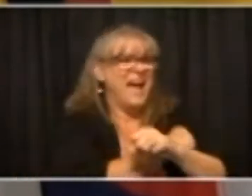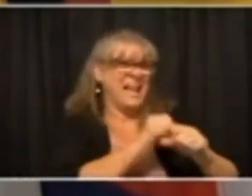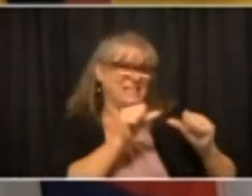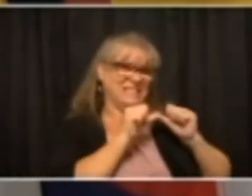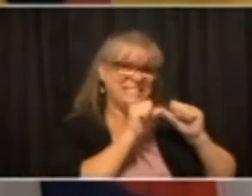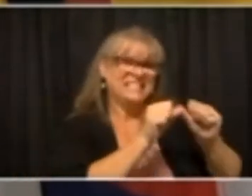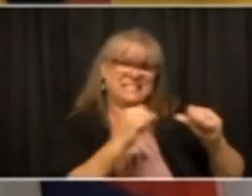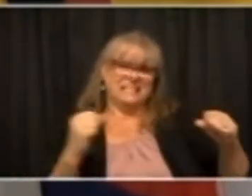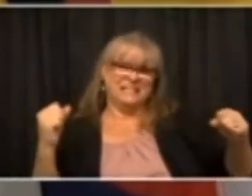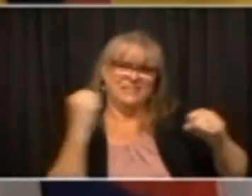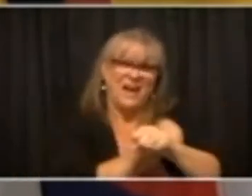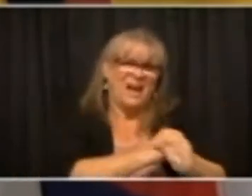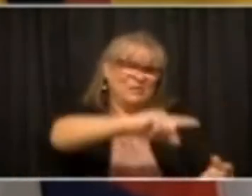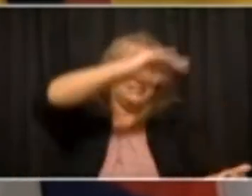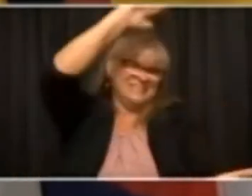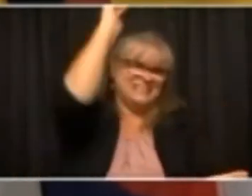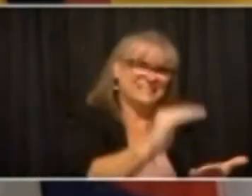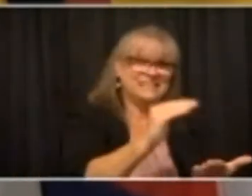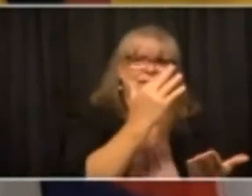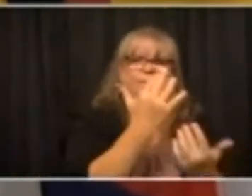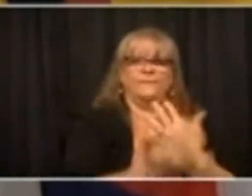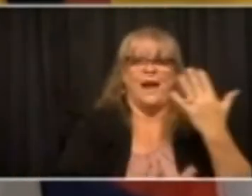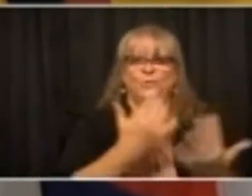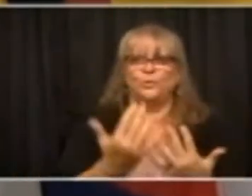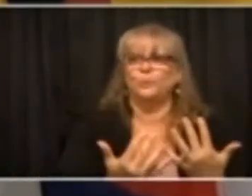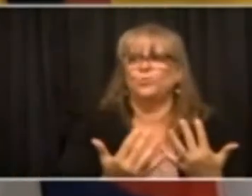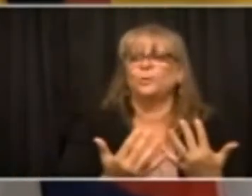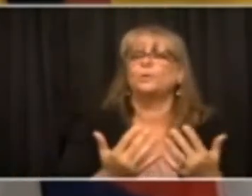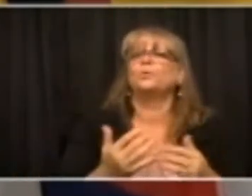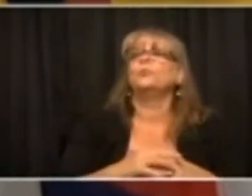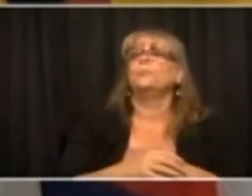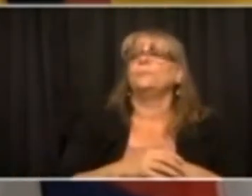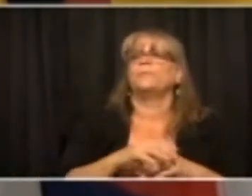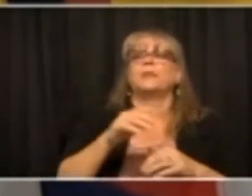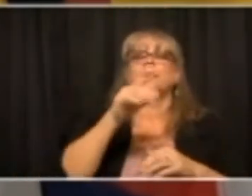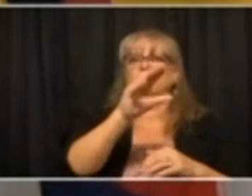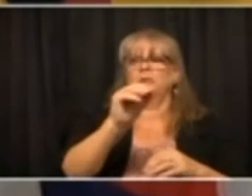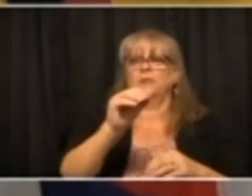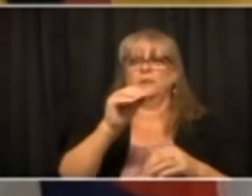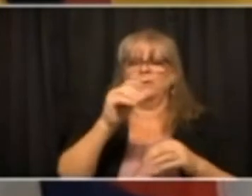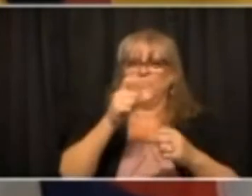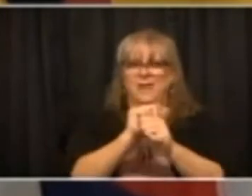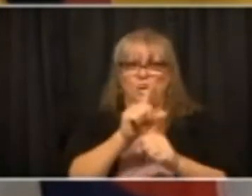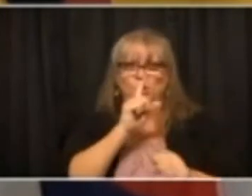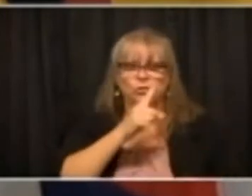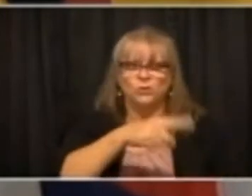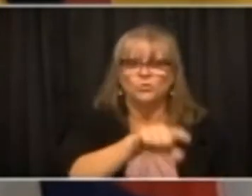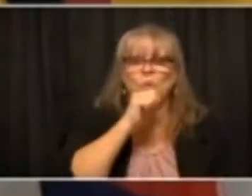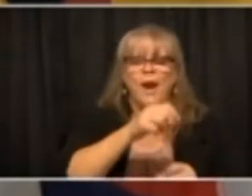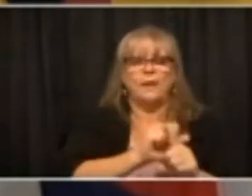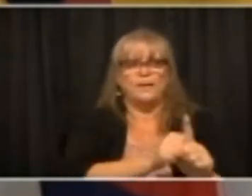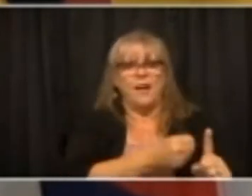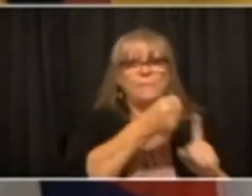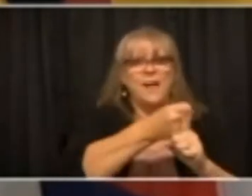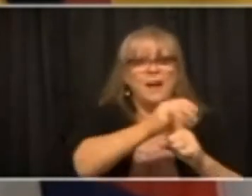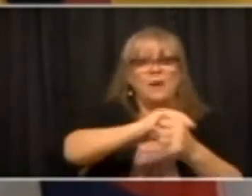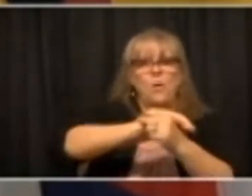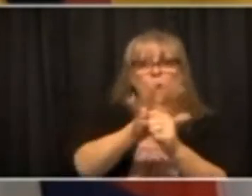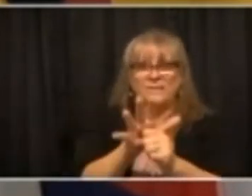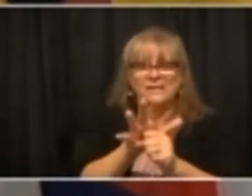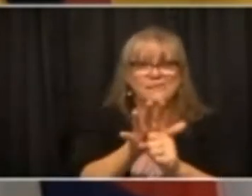in a way that leads to another peak of coronavirus because of the influx of firefighters and personnel from across the